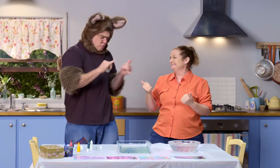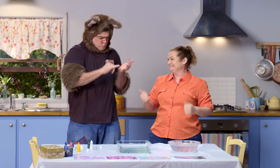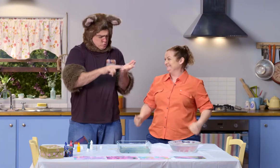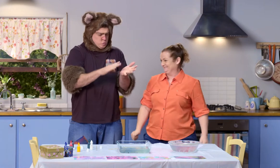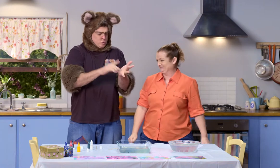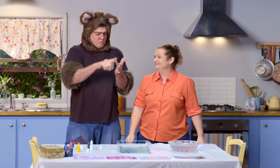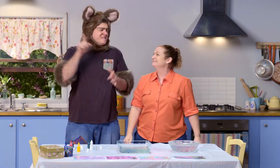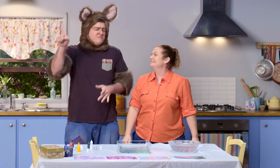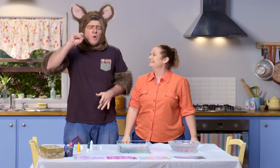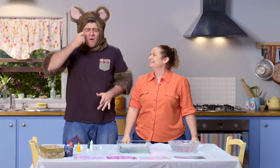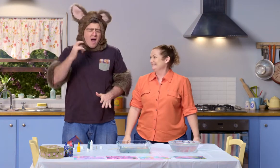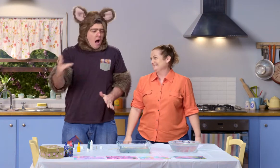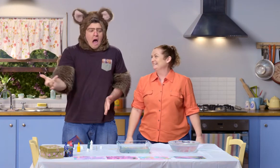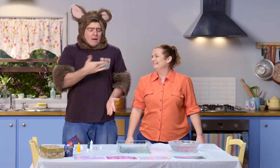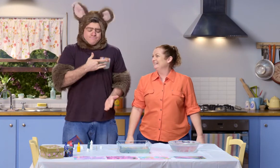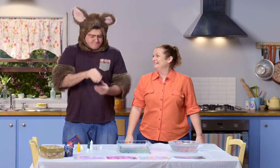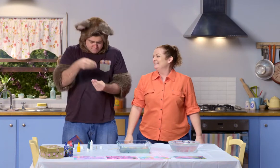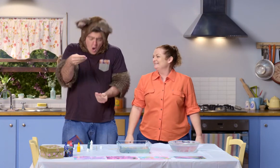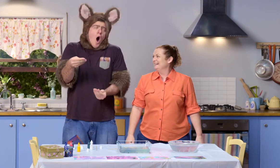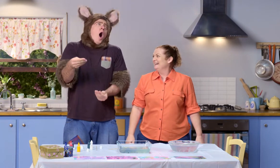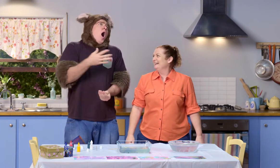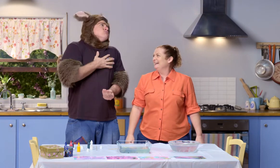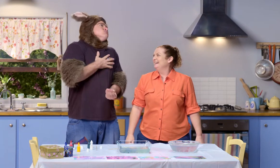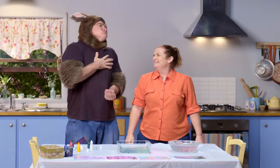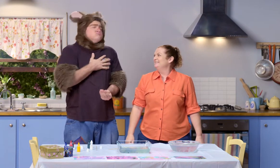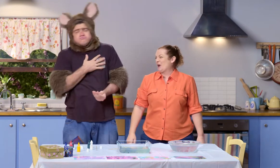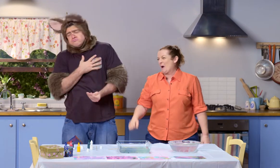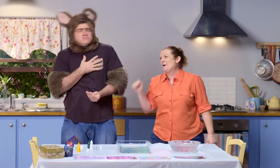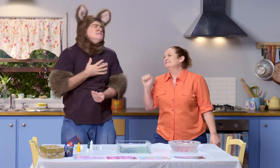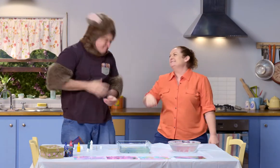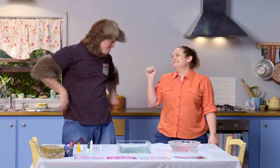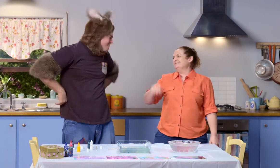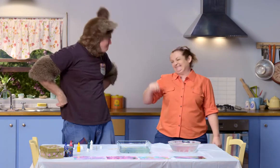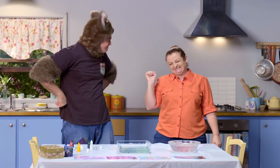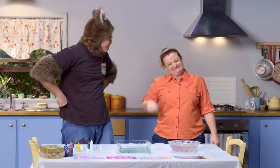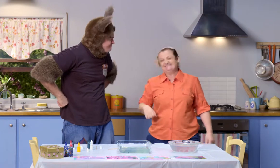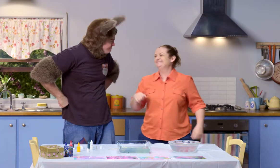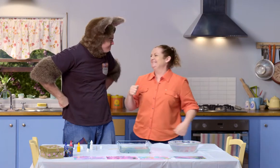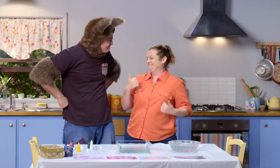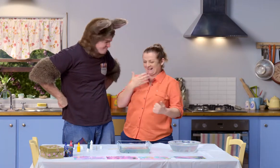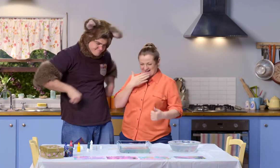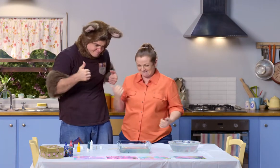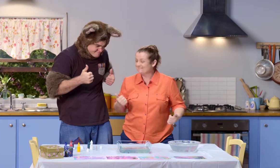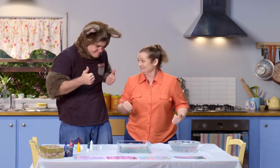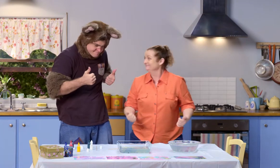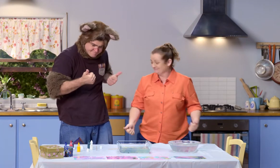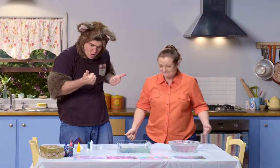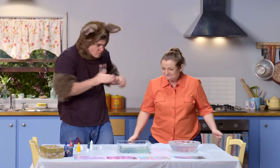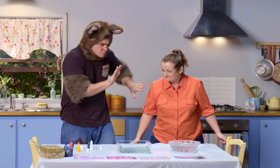Sumi will just love this card! She'll be so happy. Oh, yes, she will. Oh, this is lovely.